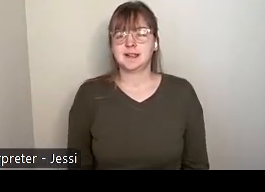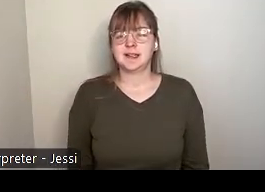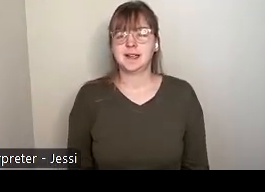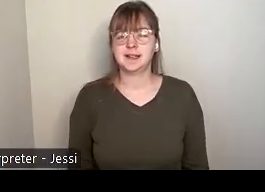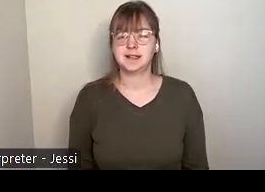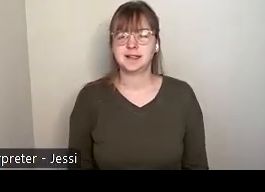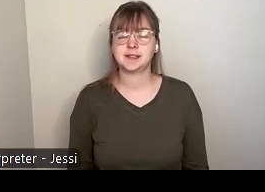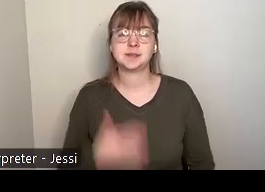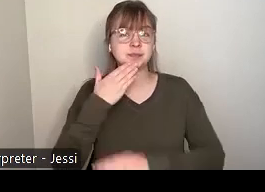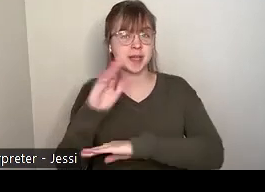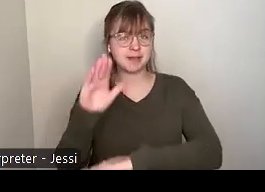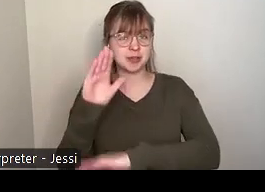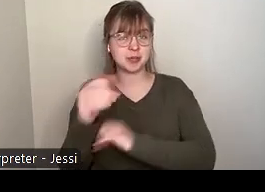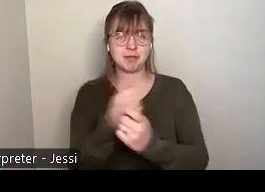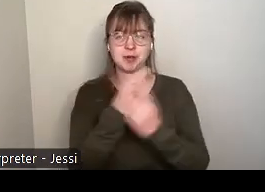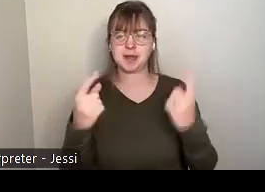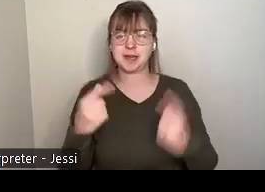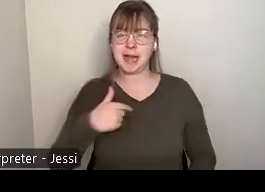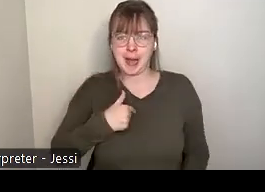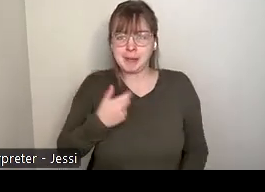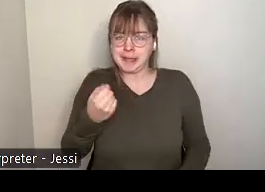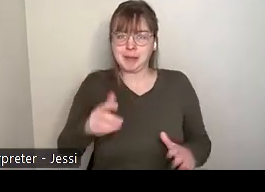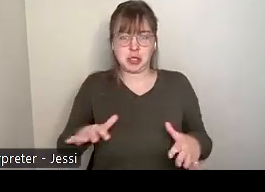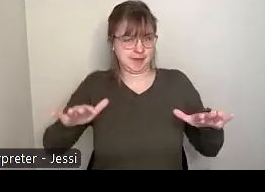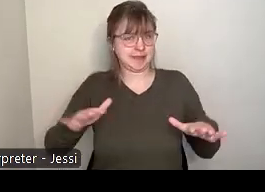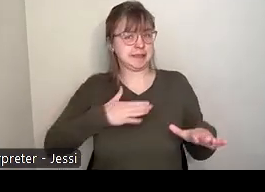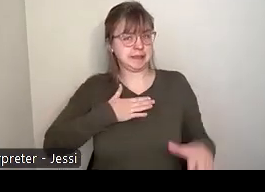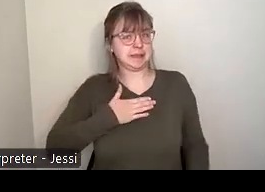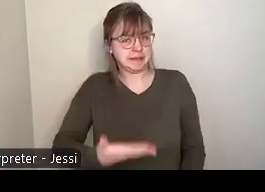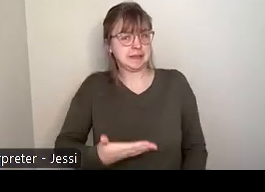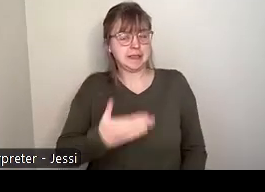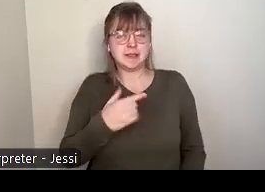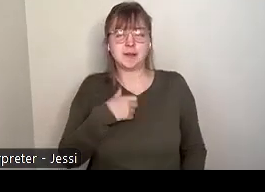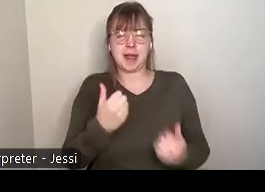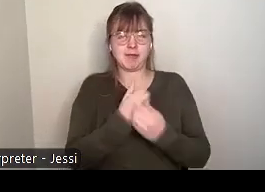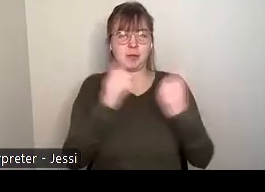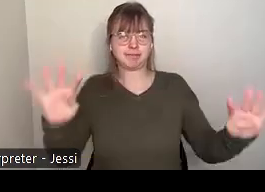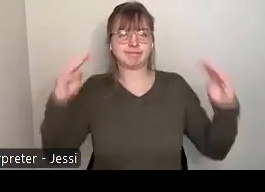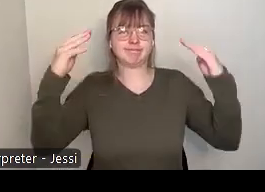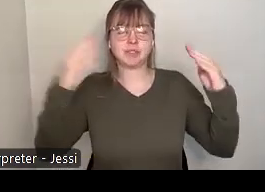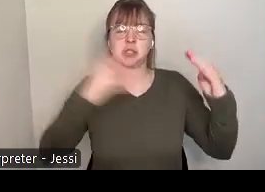uh good afternoon I'm a little bit nervous being up here in front of you all so if anybody else